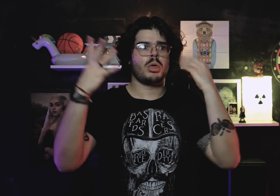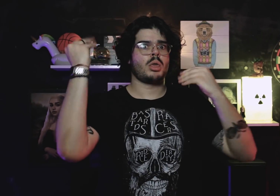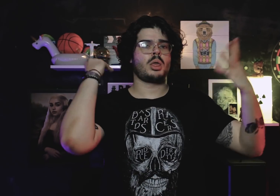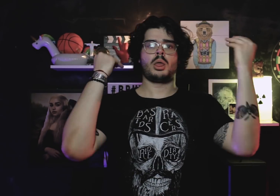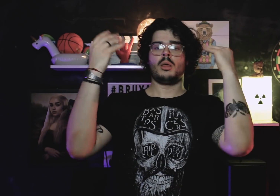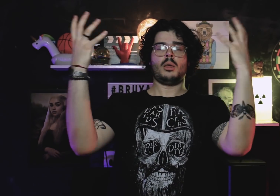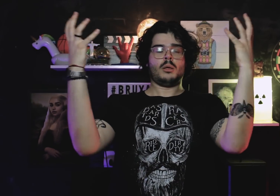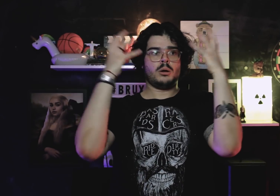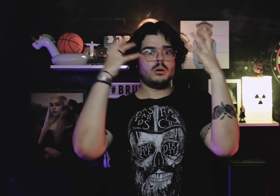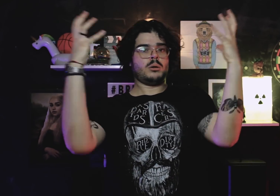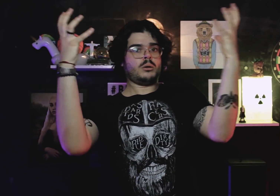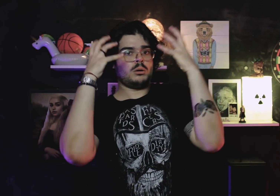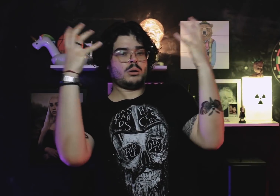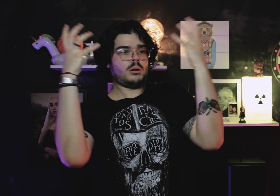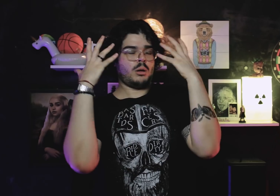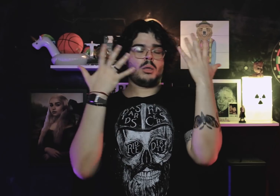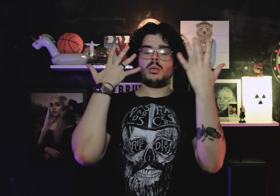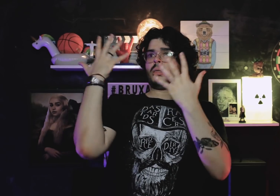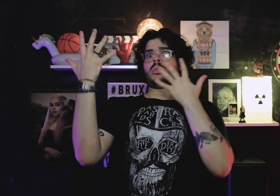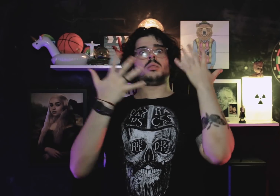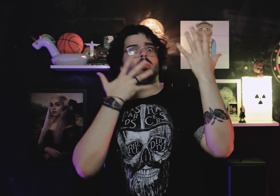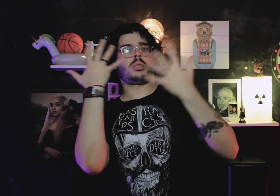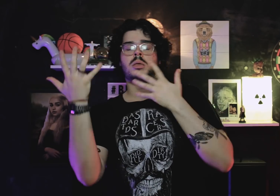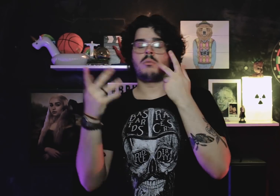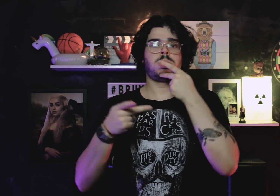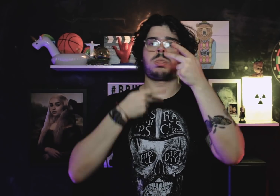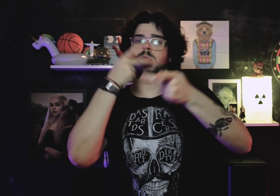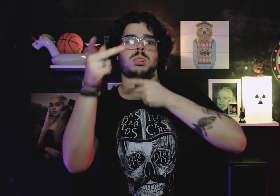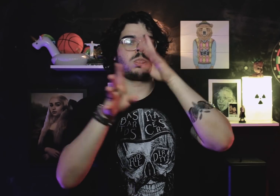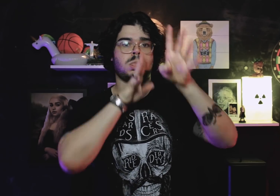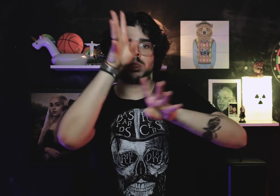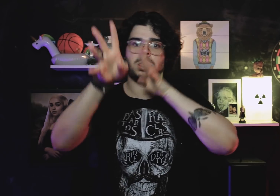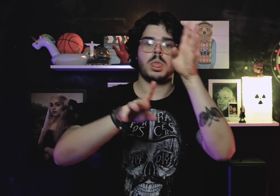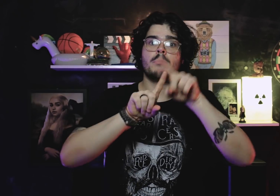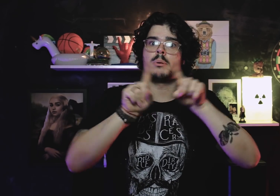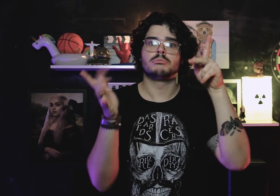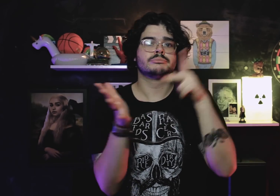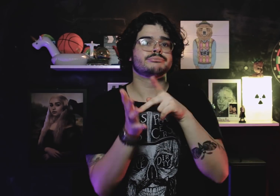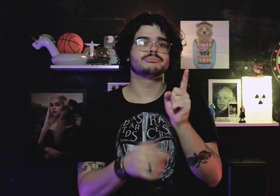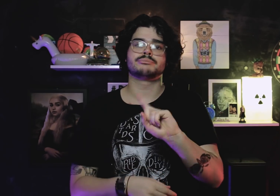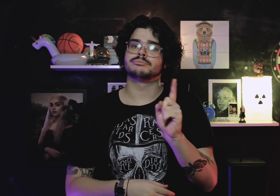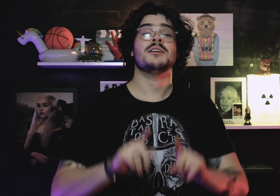Salem residents pressured her to invent these things, even if it wasn't real!